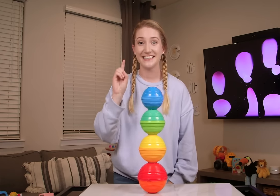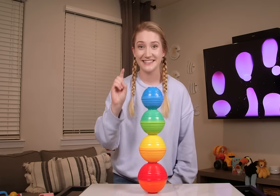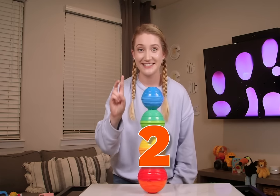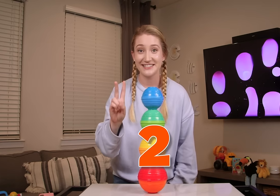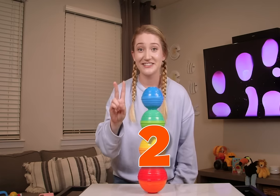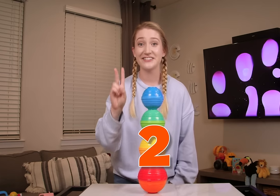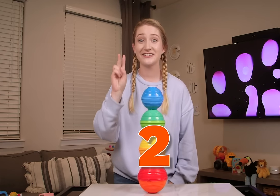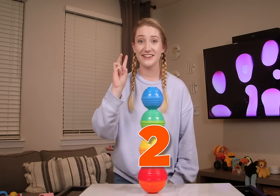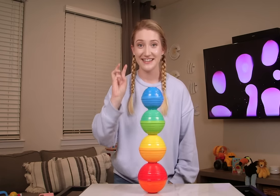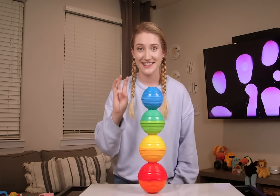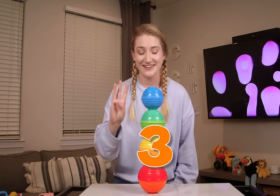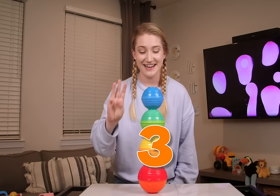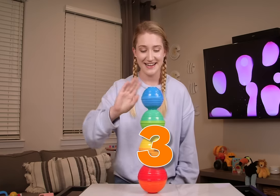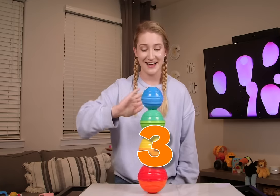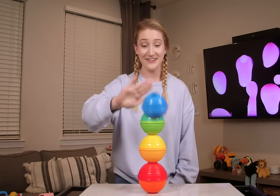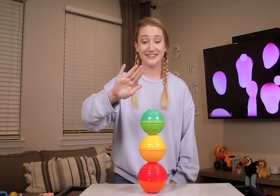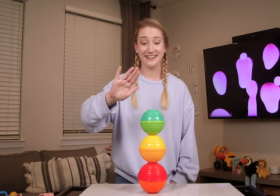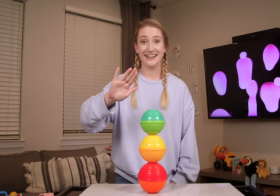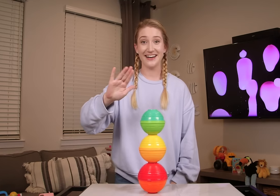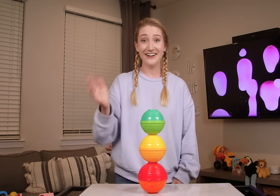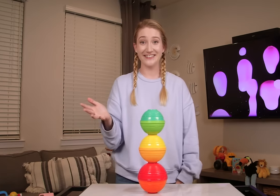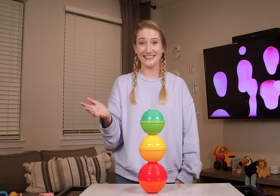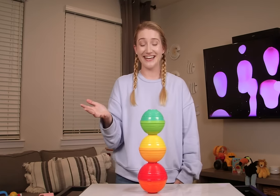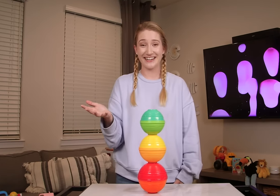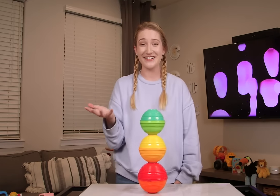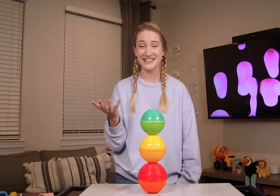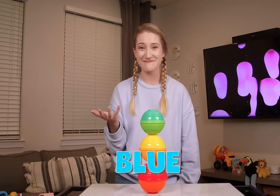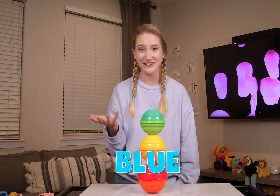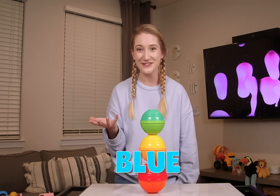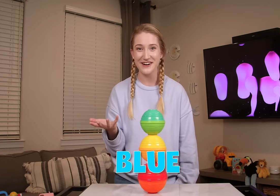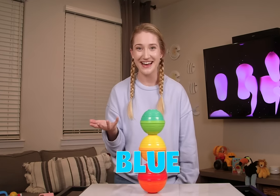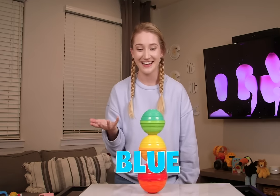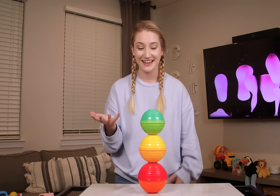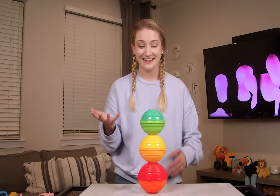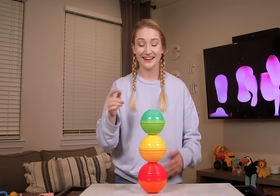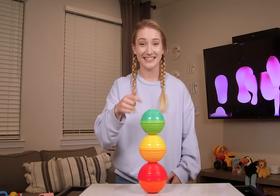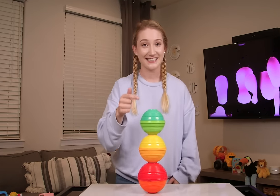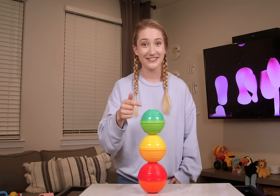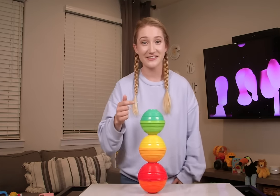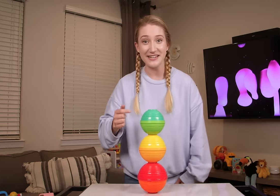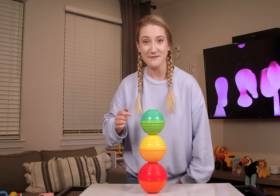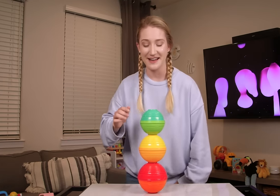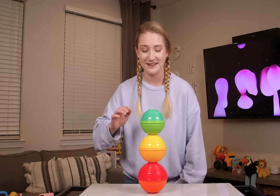One, two, three, oh, there goes the blue one. Now let's do the green one.